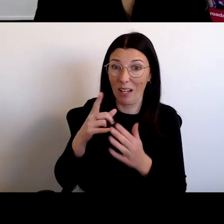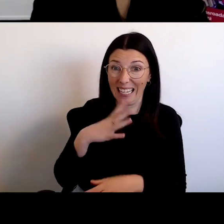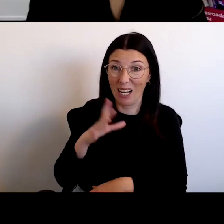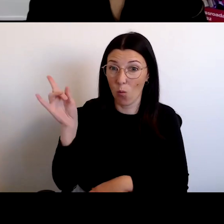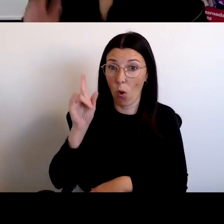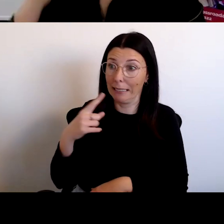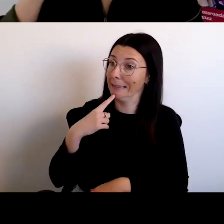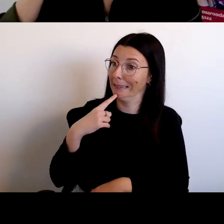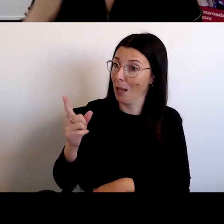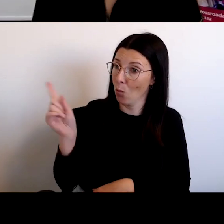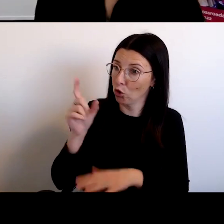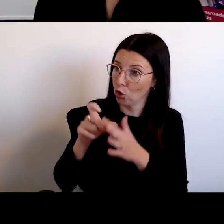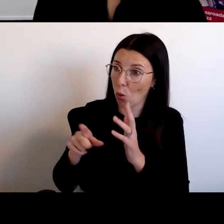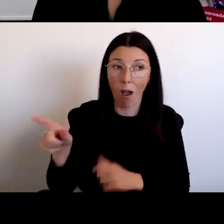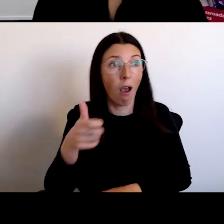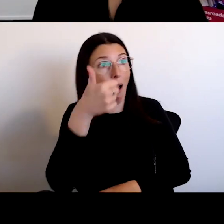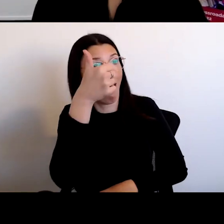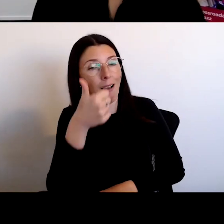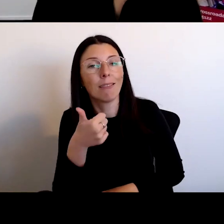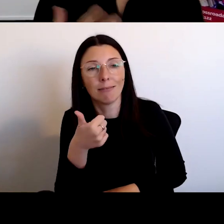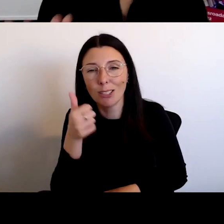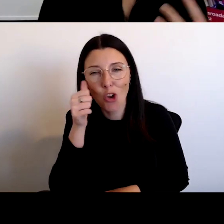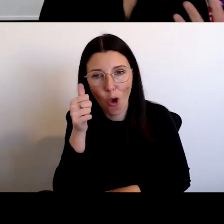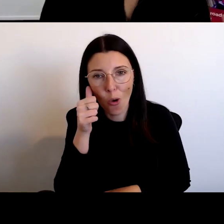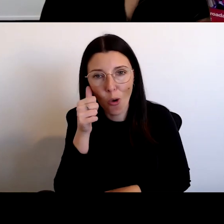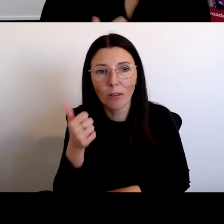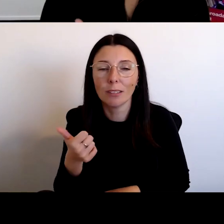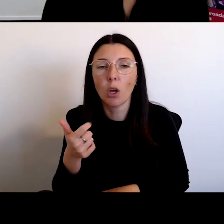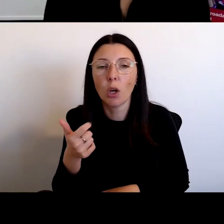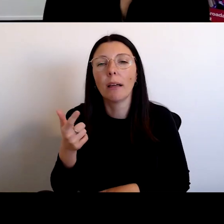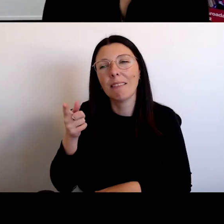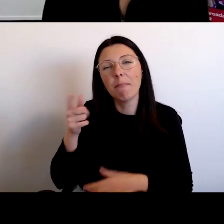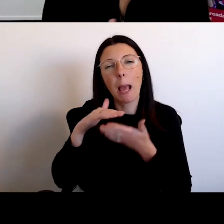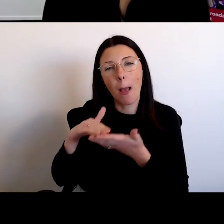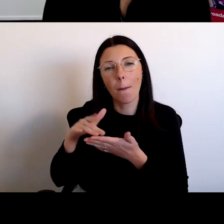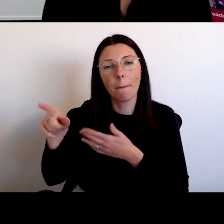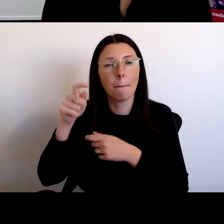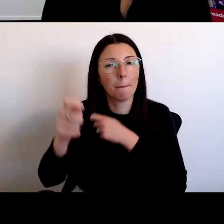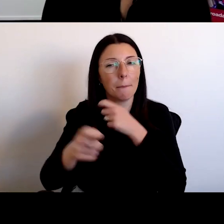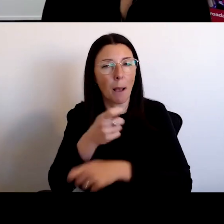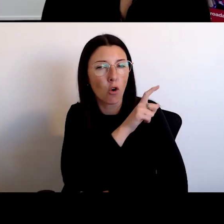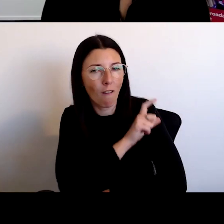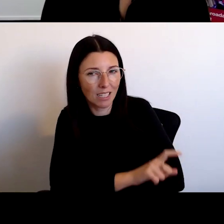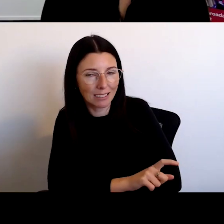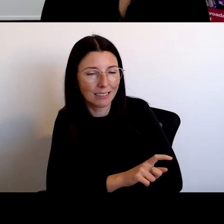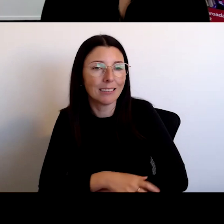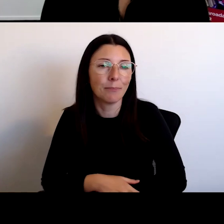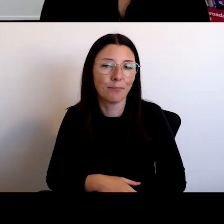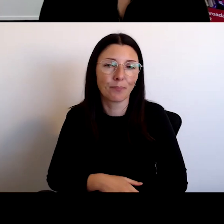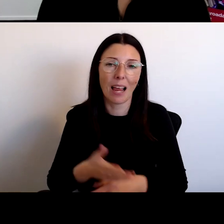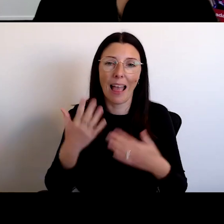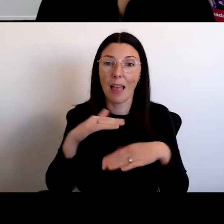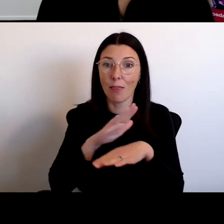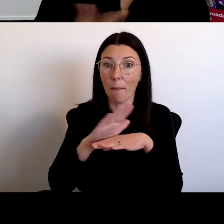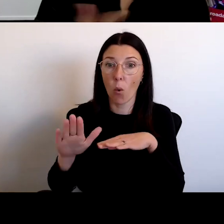And that gives a little bit more confidence for the board to then go out and say,